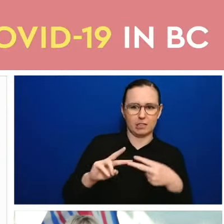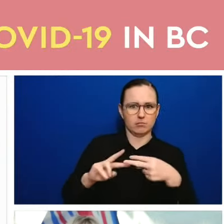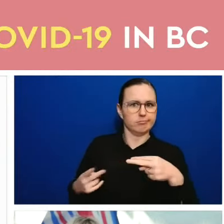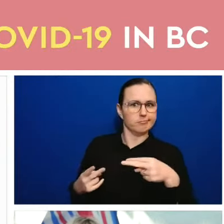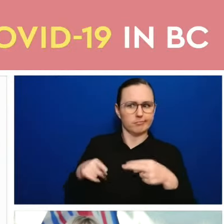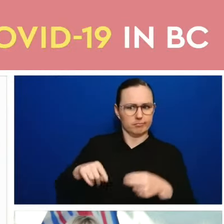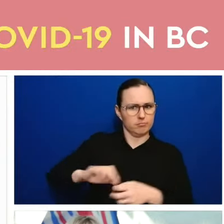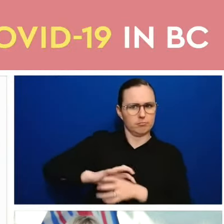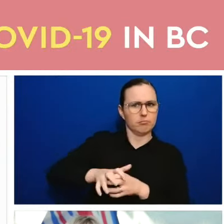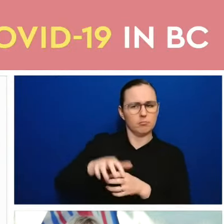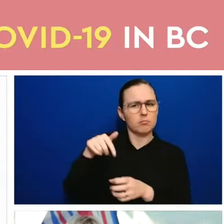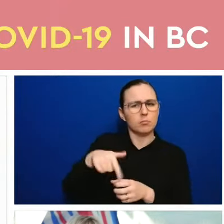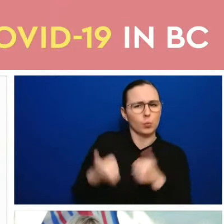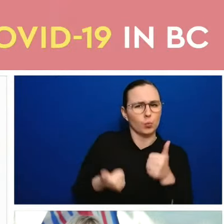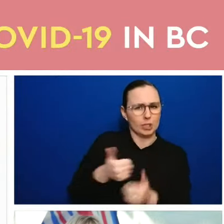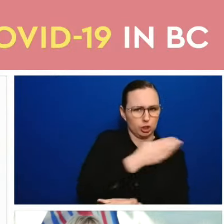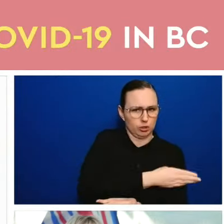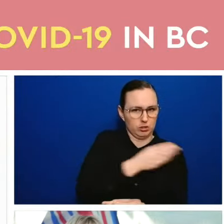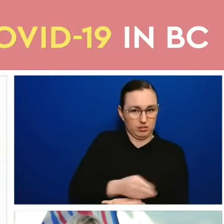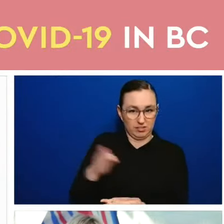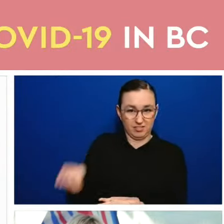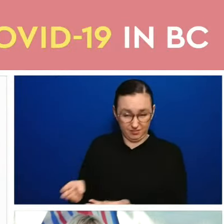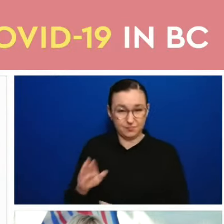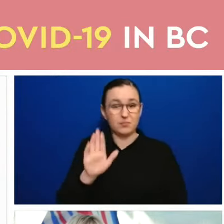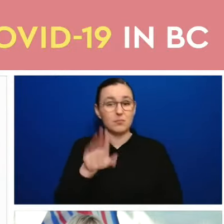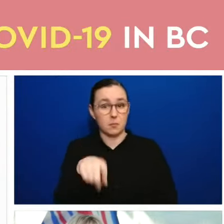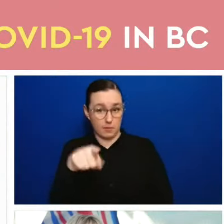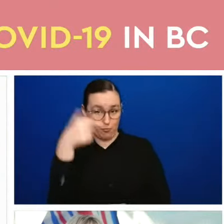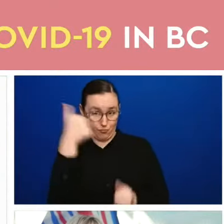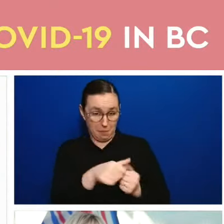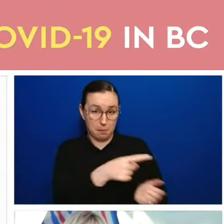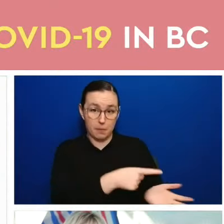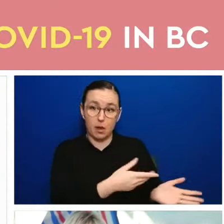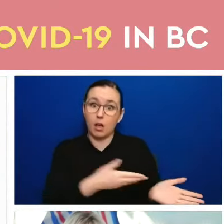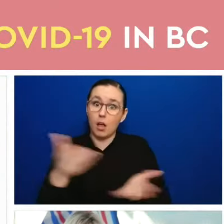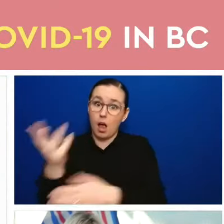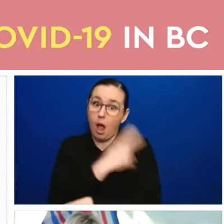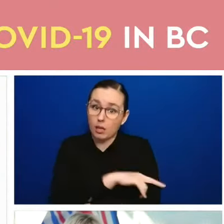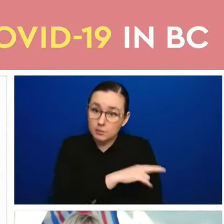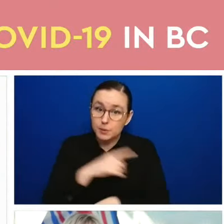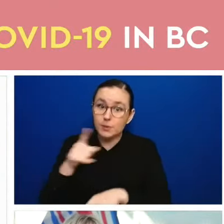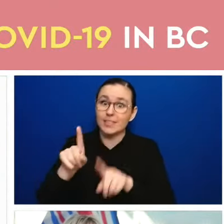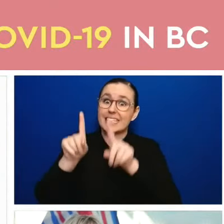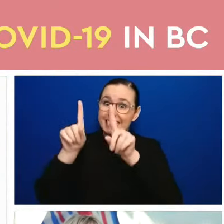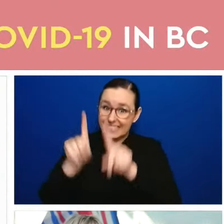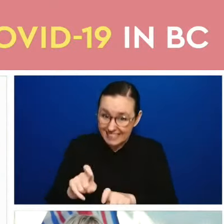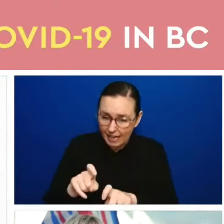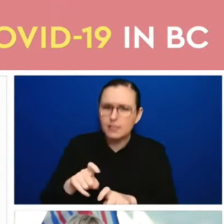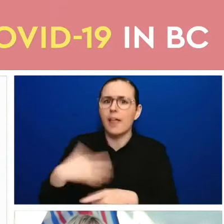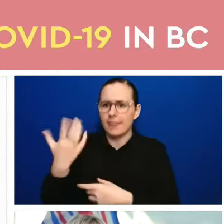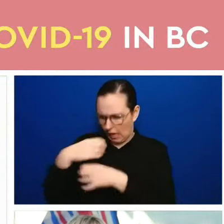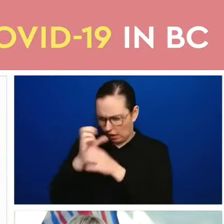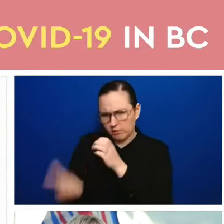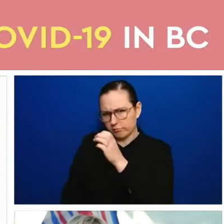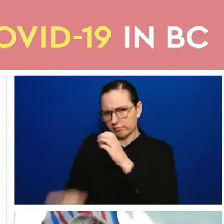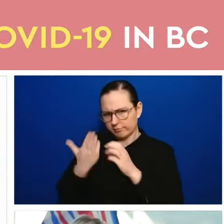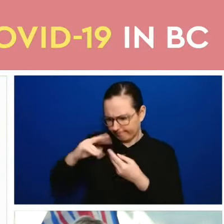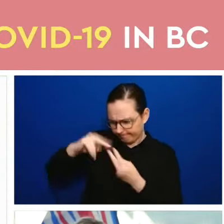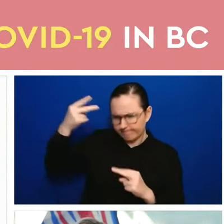now. So as we can see, it takes a bit of time for us to do the whole genome sequencing.